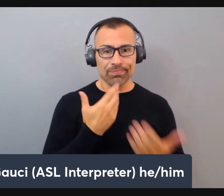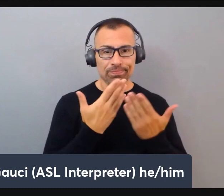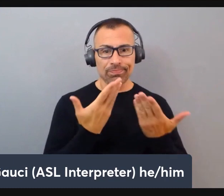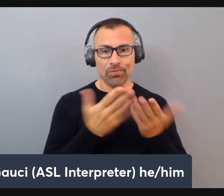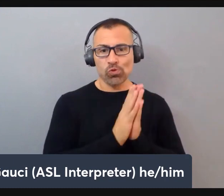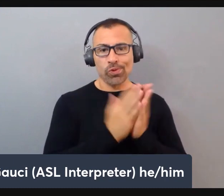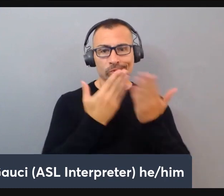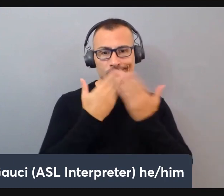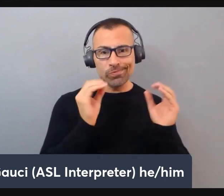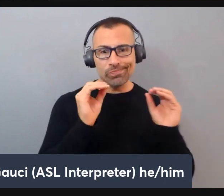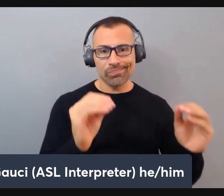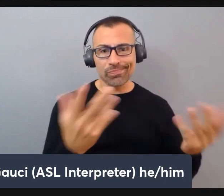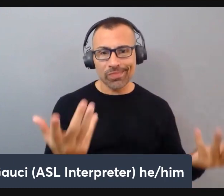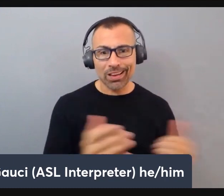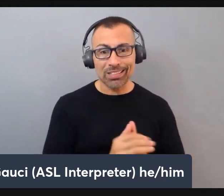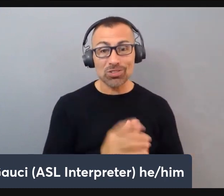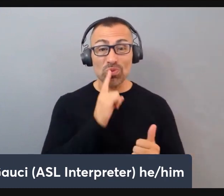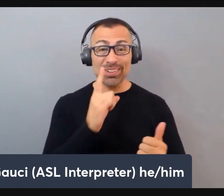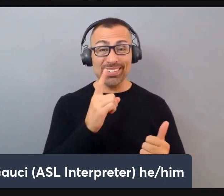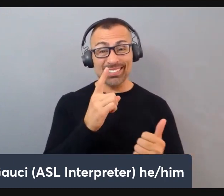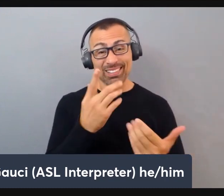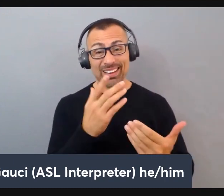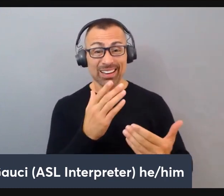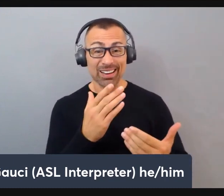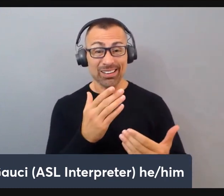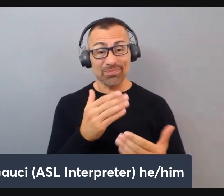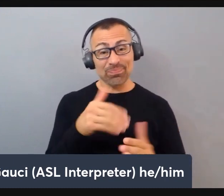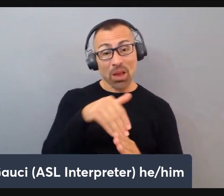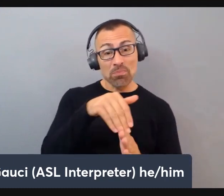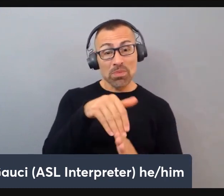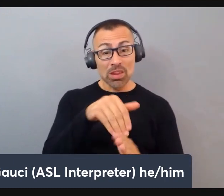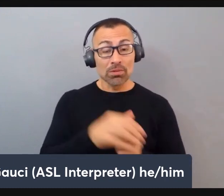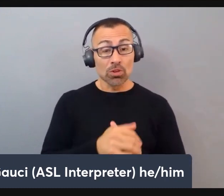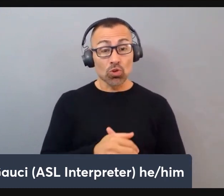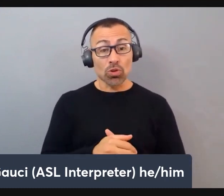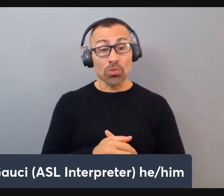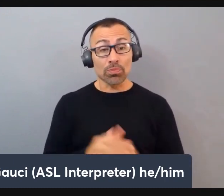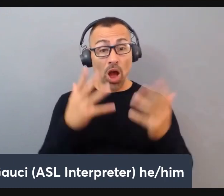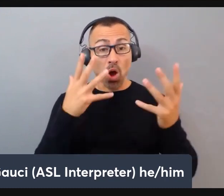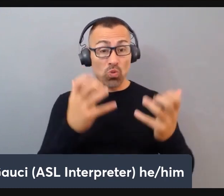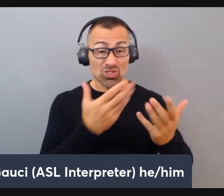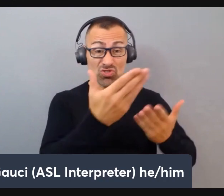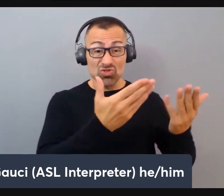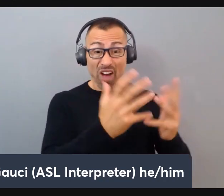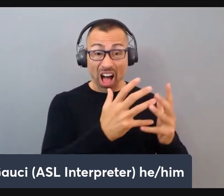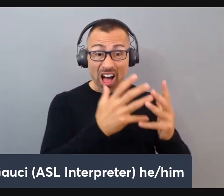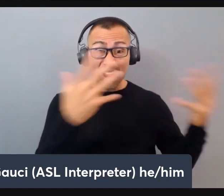between I do wanna serve a lot of requests for a very low rate when there is a period